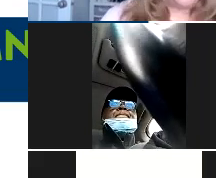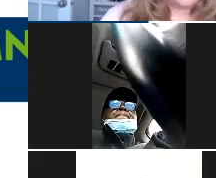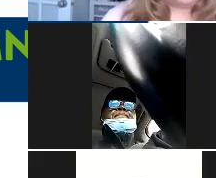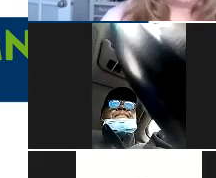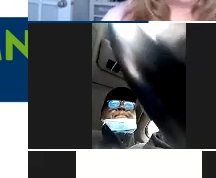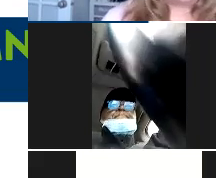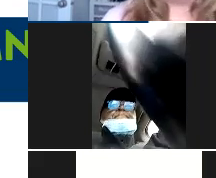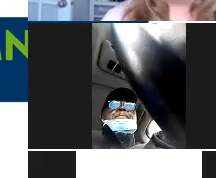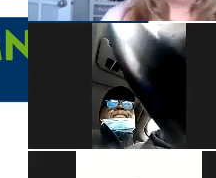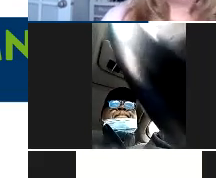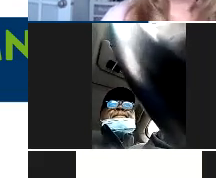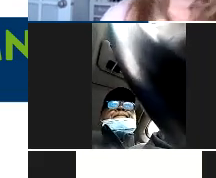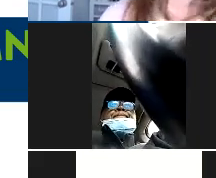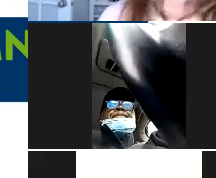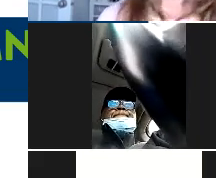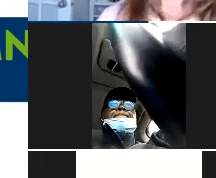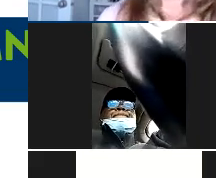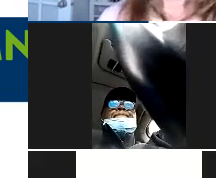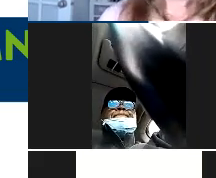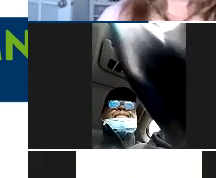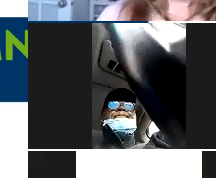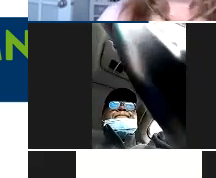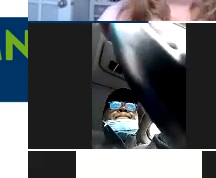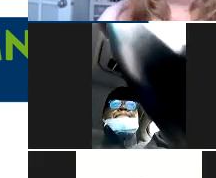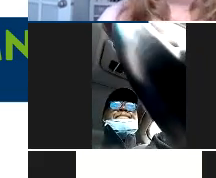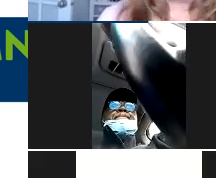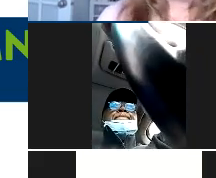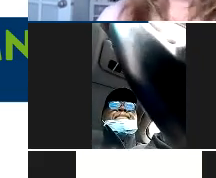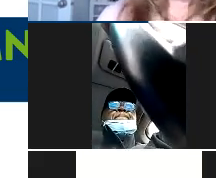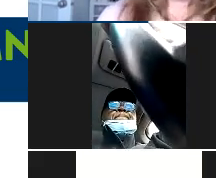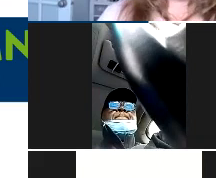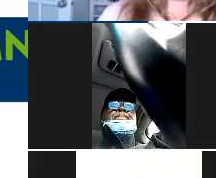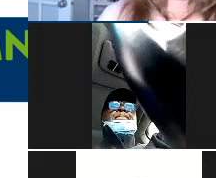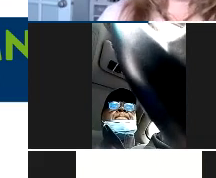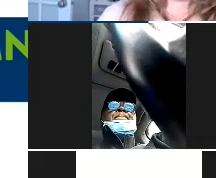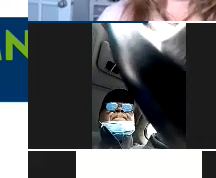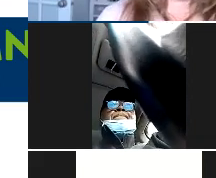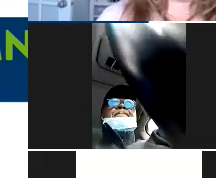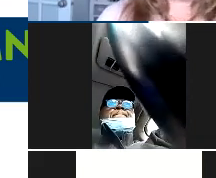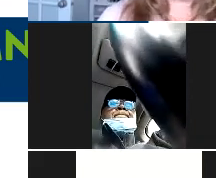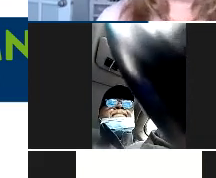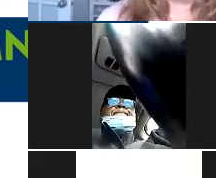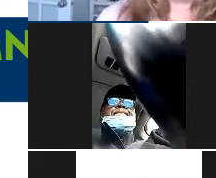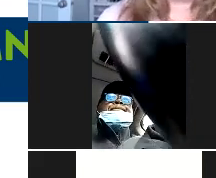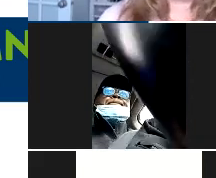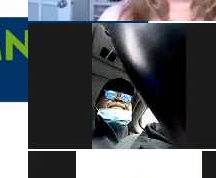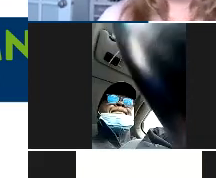You might call them employment specialists. You might call them. I don't know what you might call them, but you might have all sorts